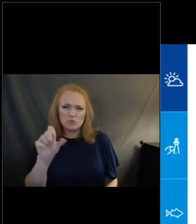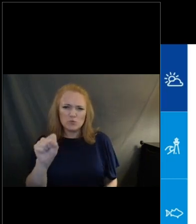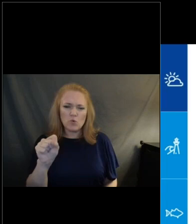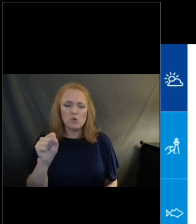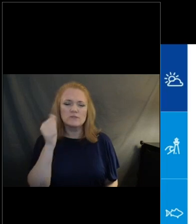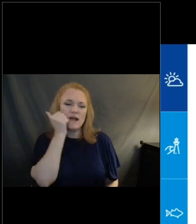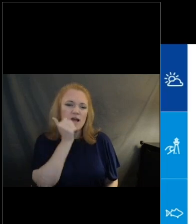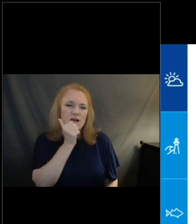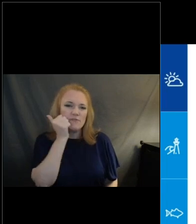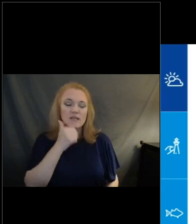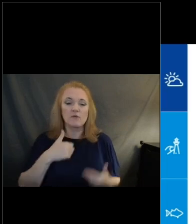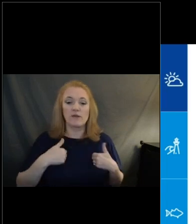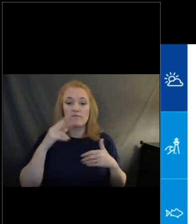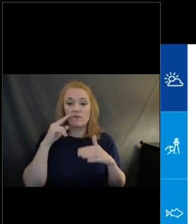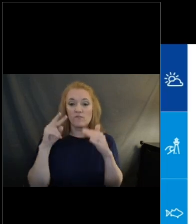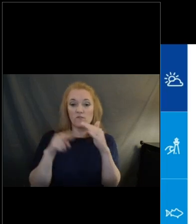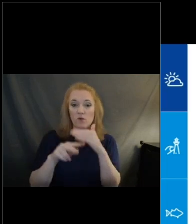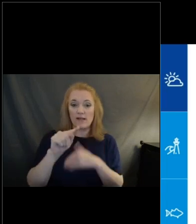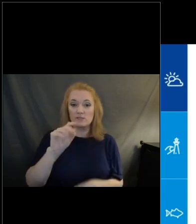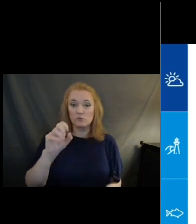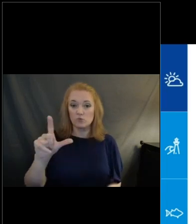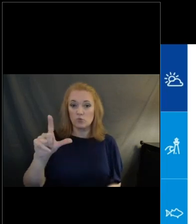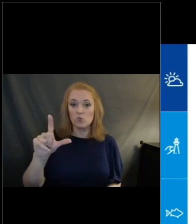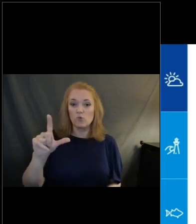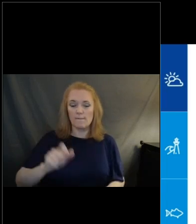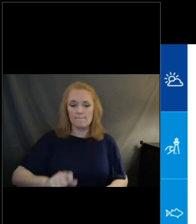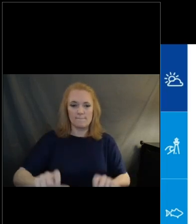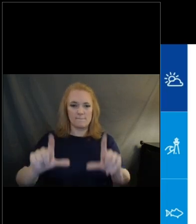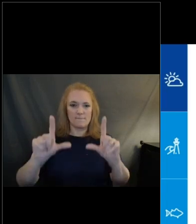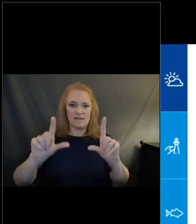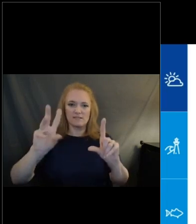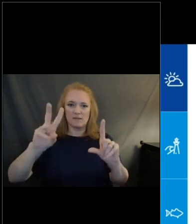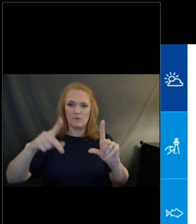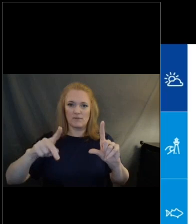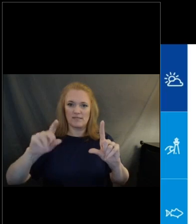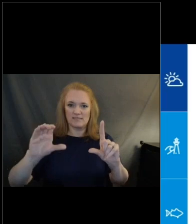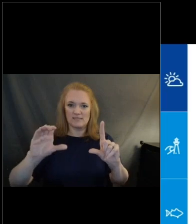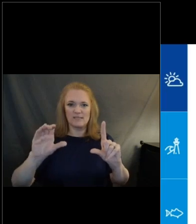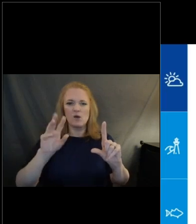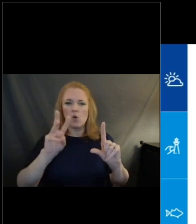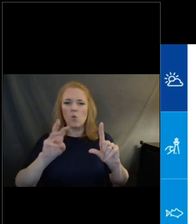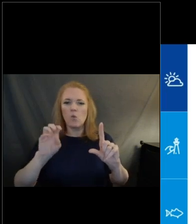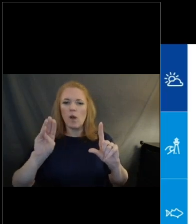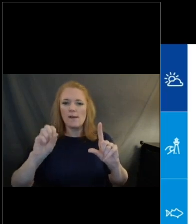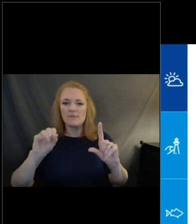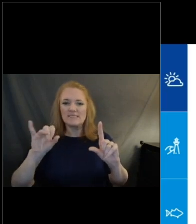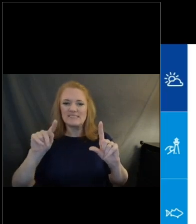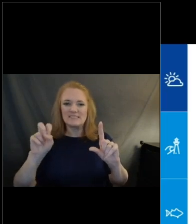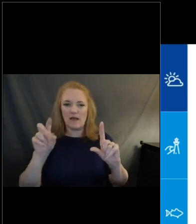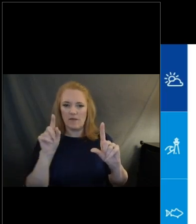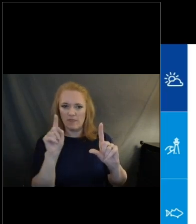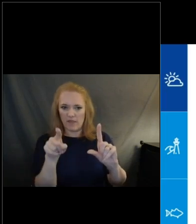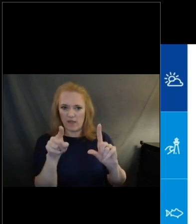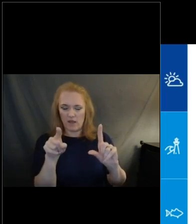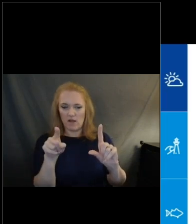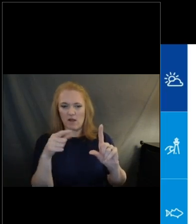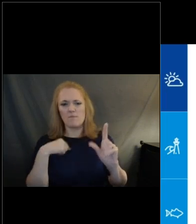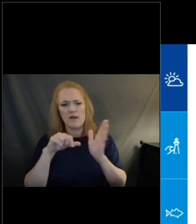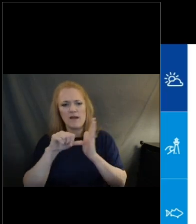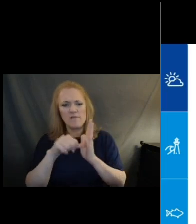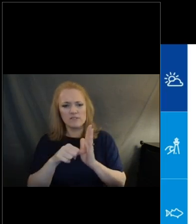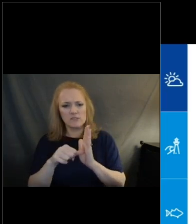we do have a Forecast Tools page on WPC website. I'm highlighting here those areas that you could